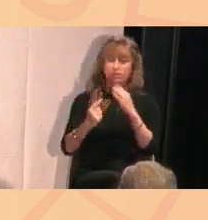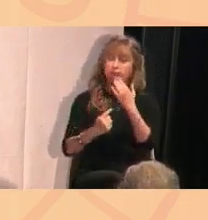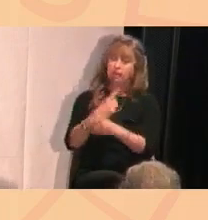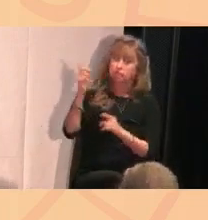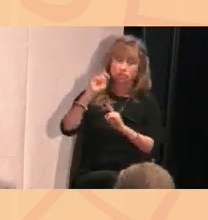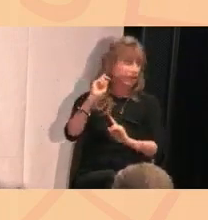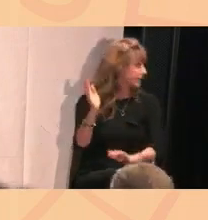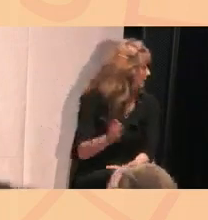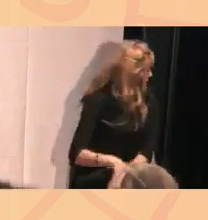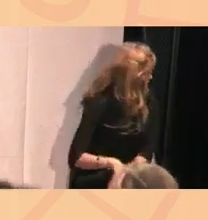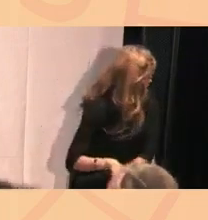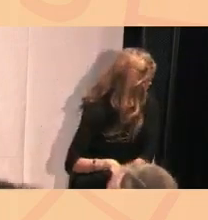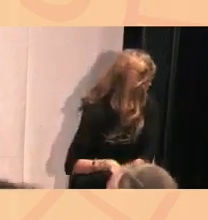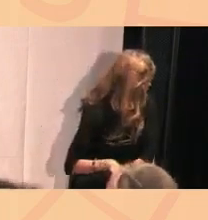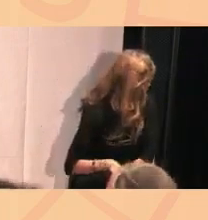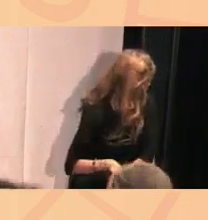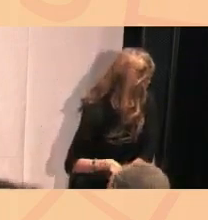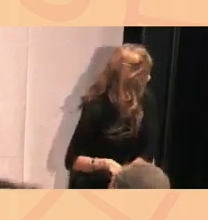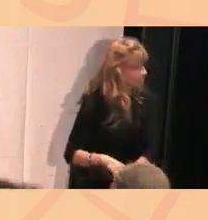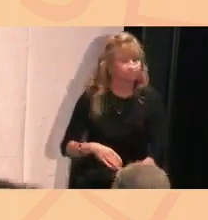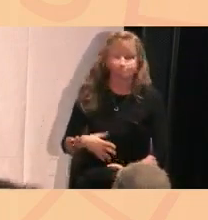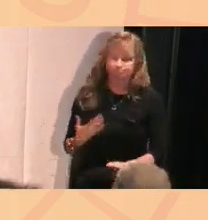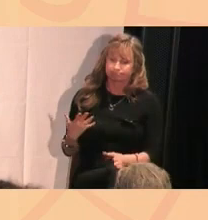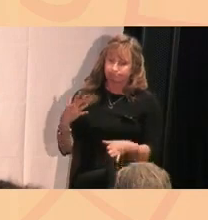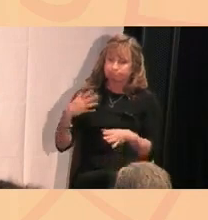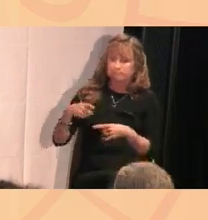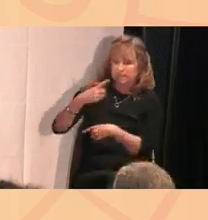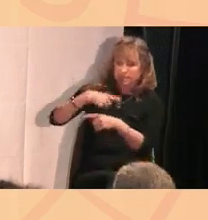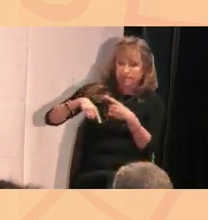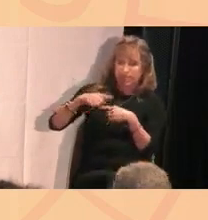the Spring Hill Reservoir titled - Nothing Important Happened Today.